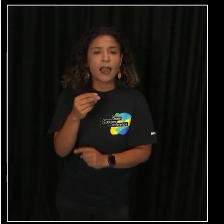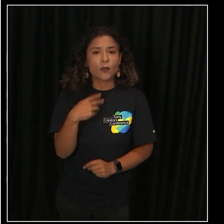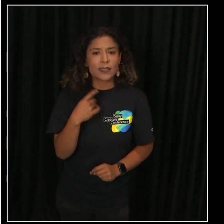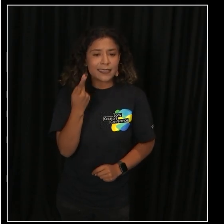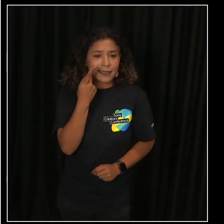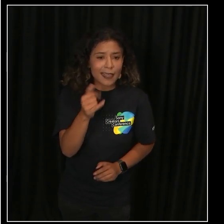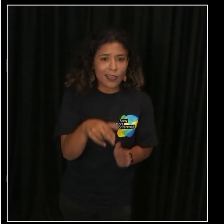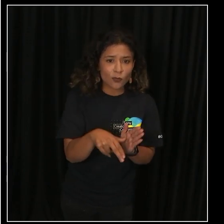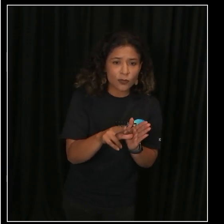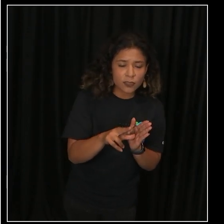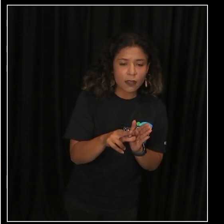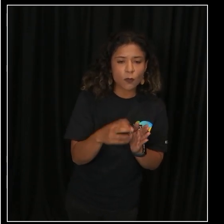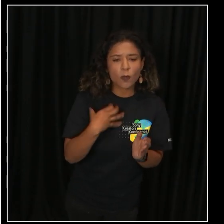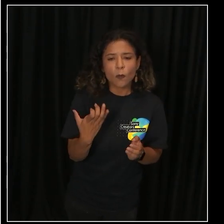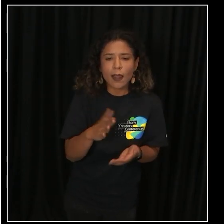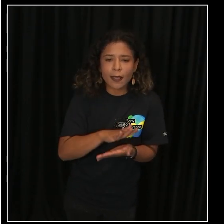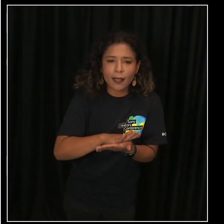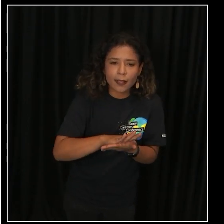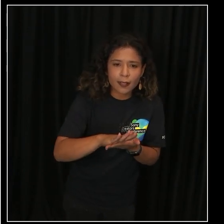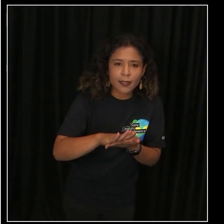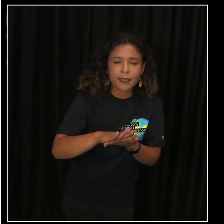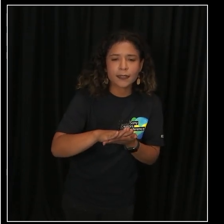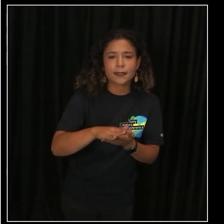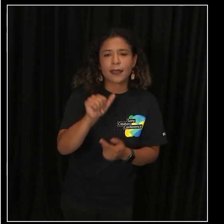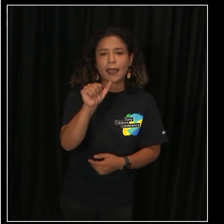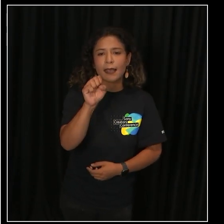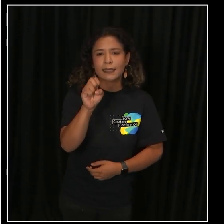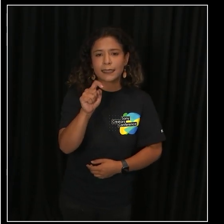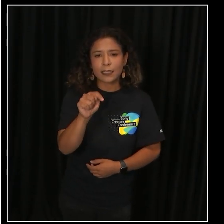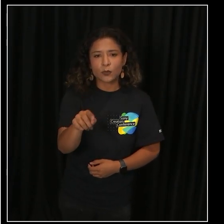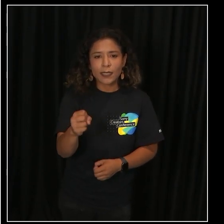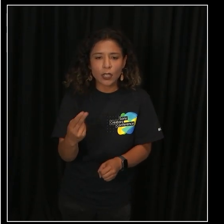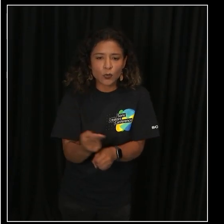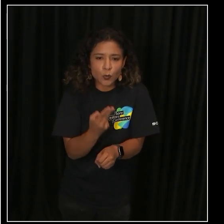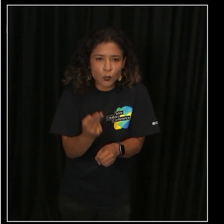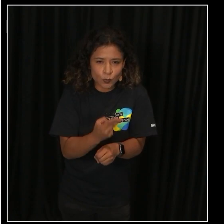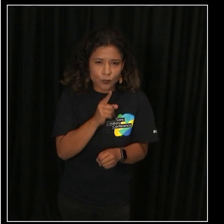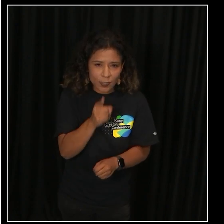to get you a clean, nice asset that you can maybe export. So I'm going to pass it off to Logan now.